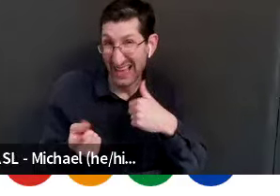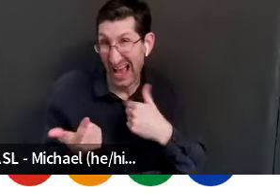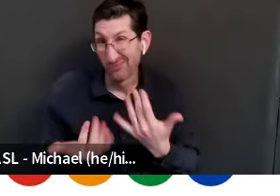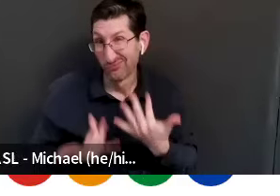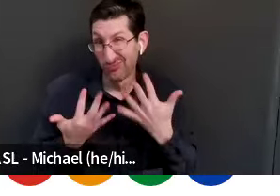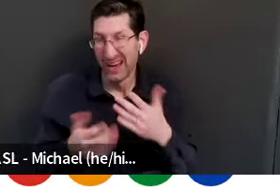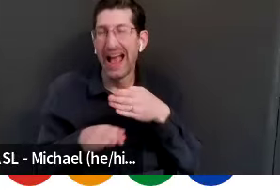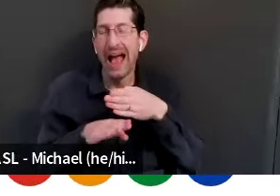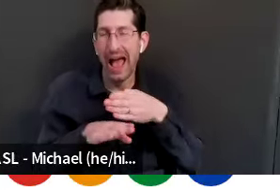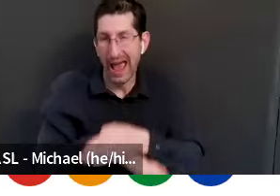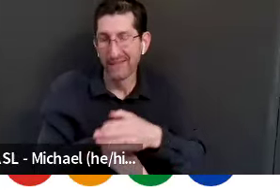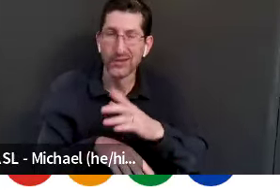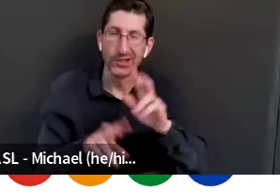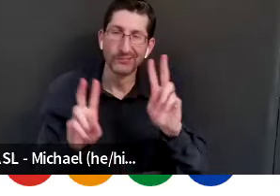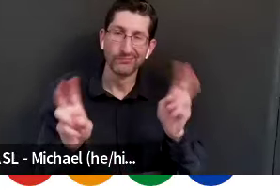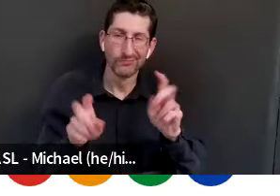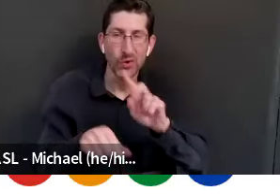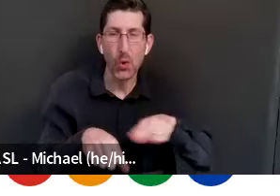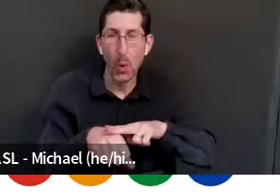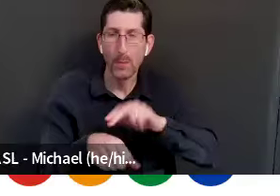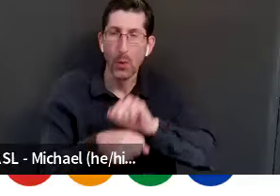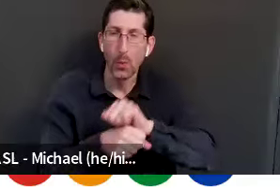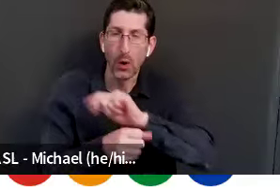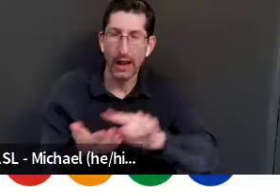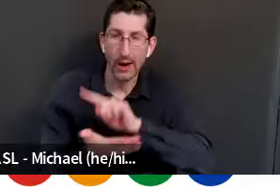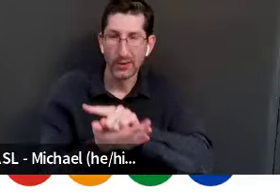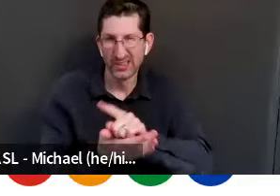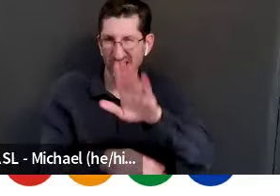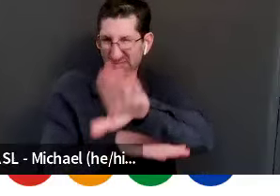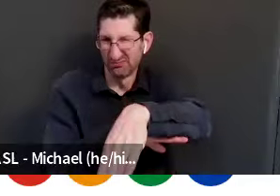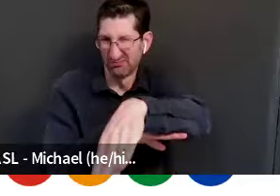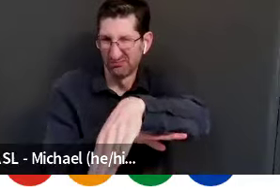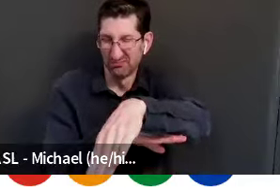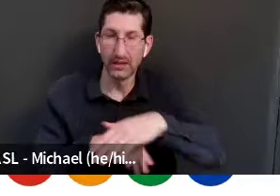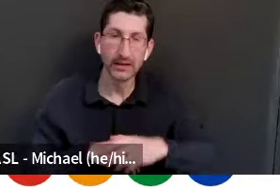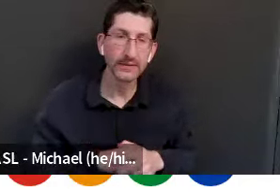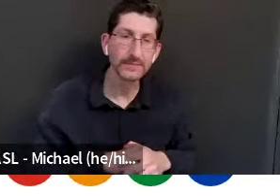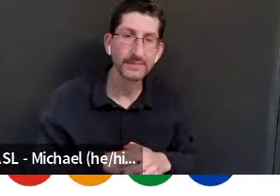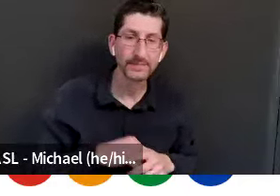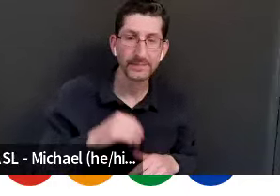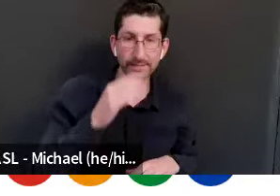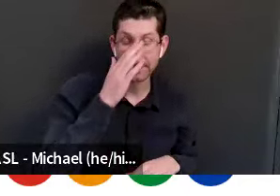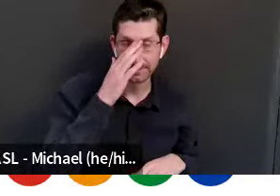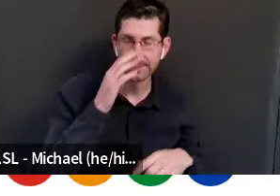WHAT SHOULD ONE DO? THIS WAS DEFINITELY AFTER-WORK HOURS.